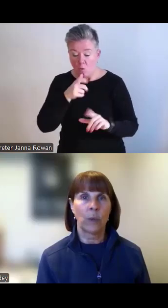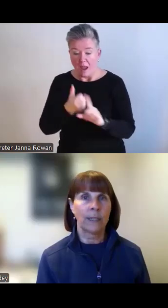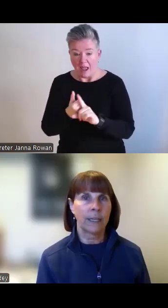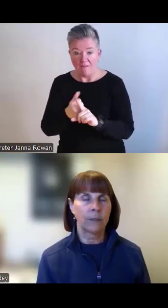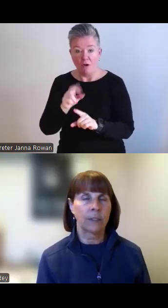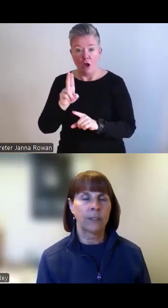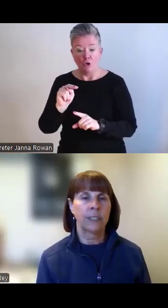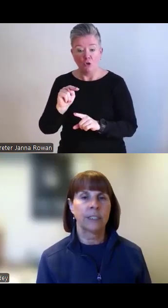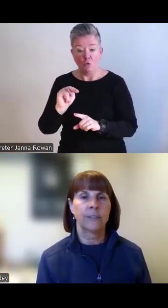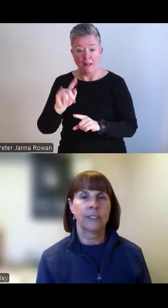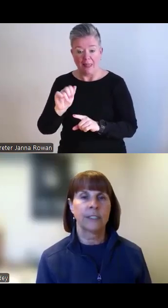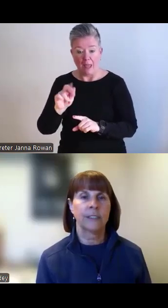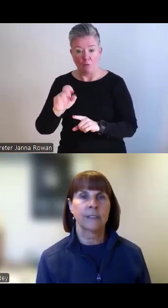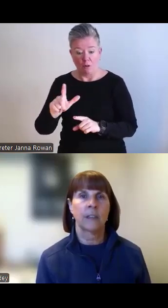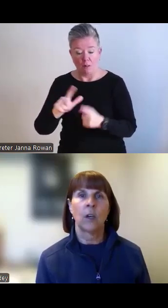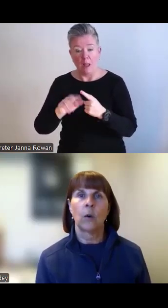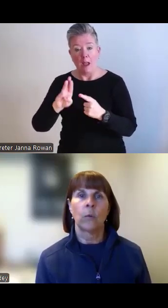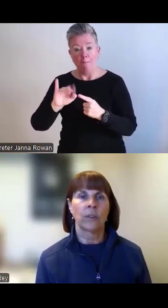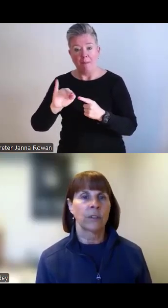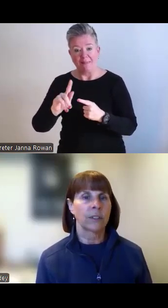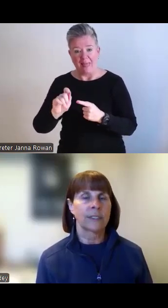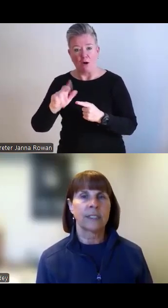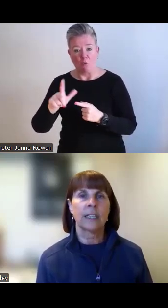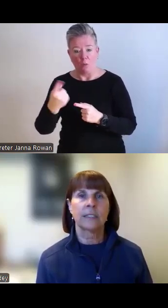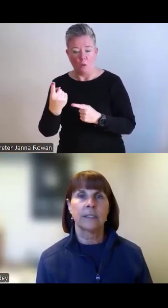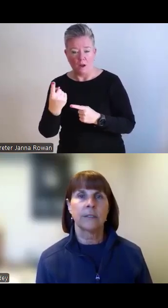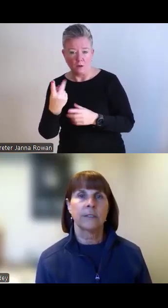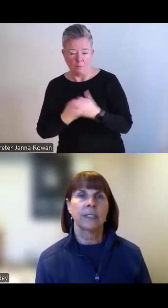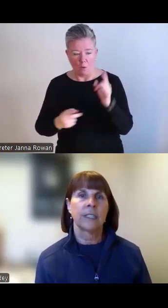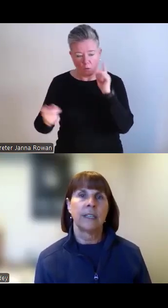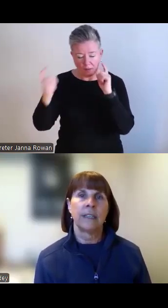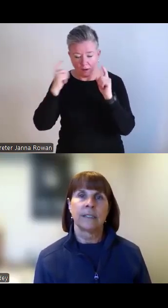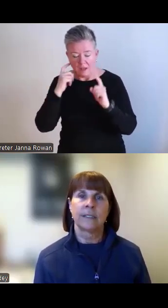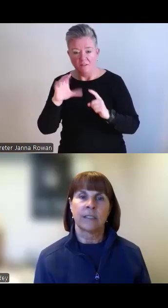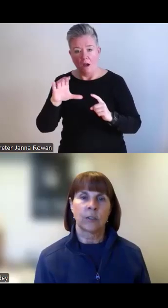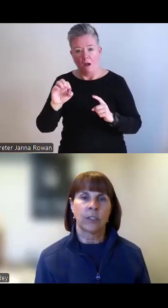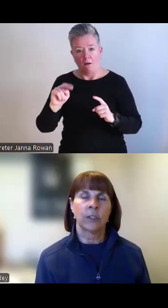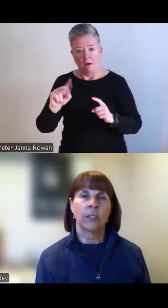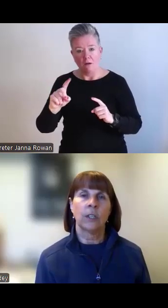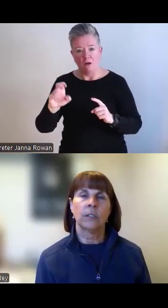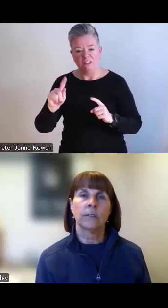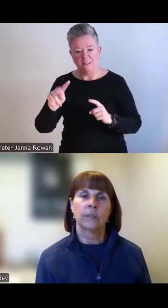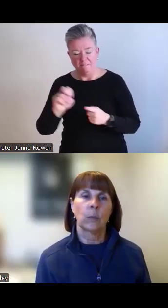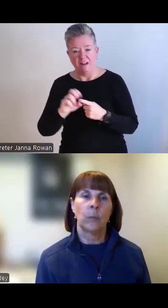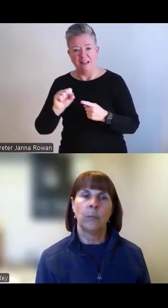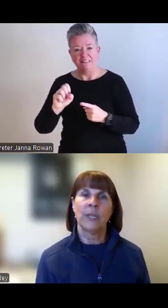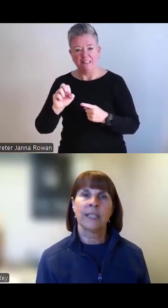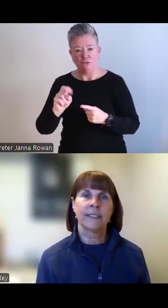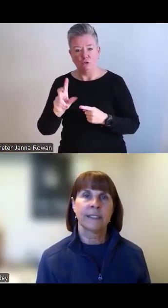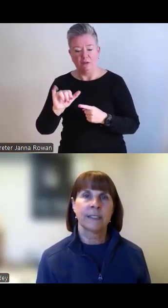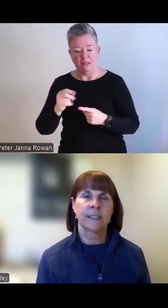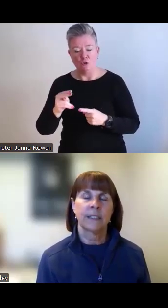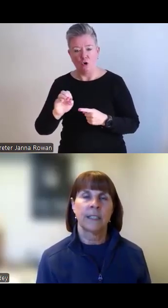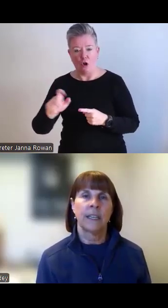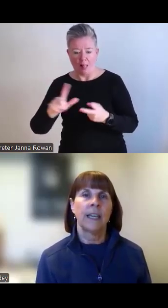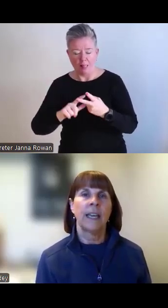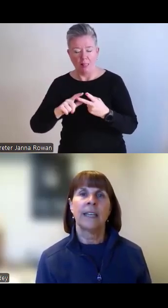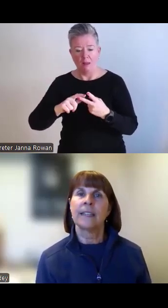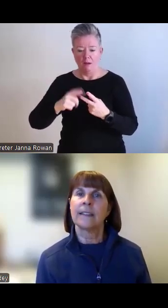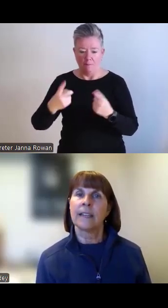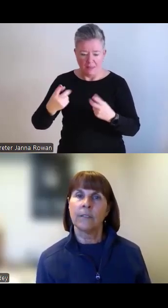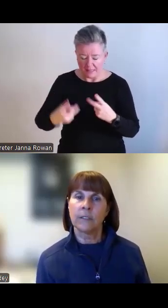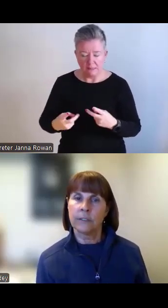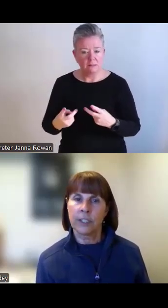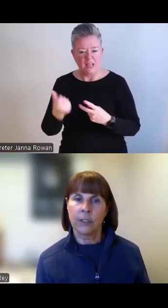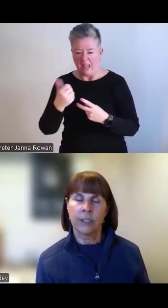or bilateral hearing differences, whether they're conductive, sensory, neural, mixed, any level of